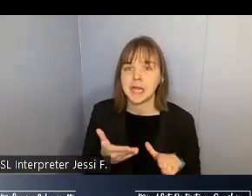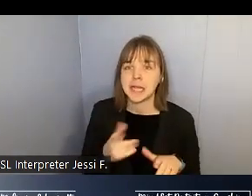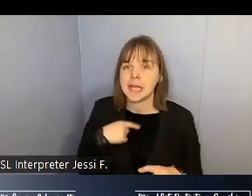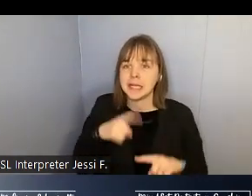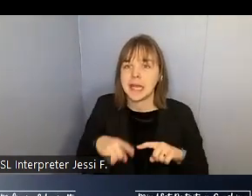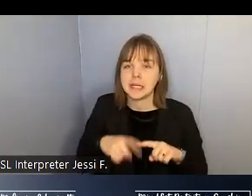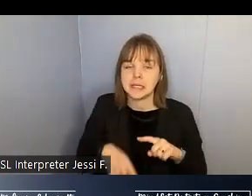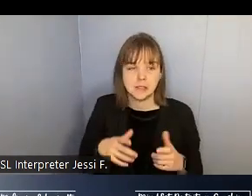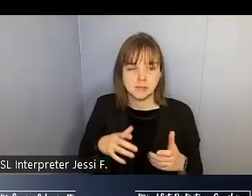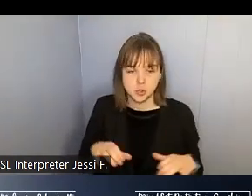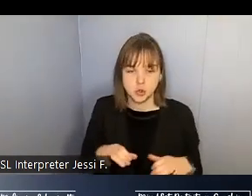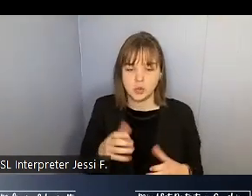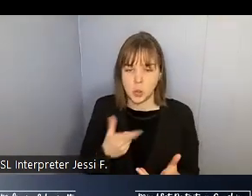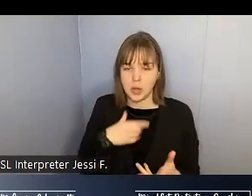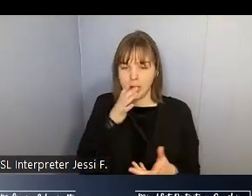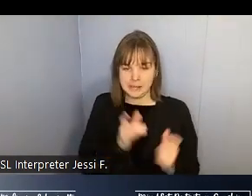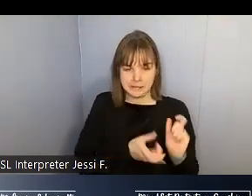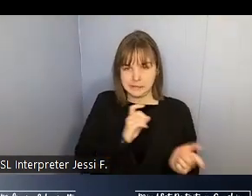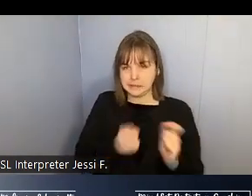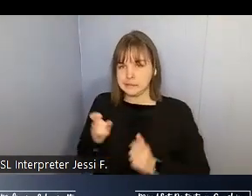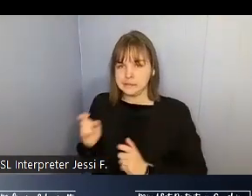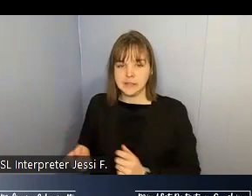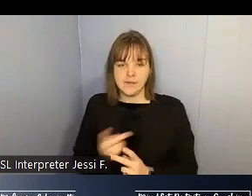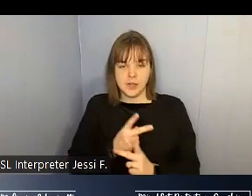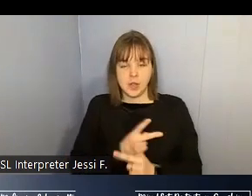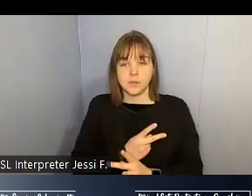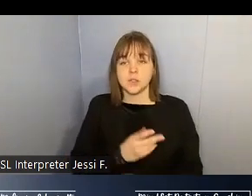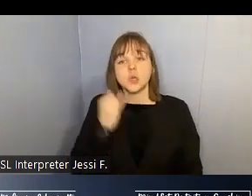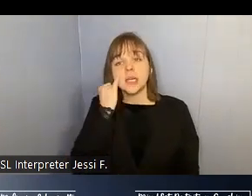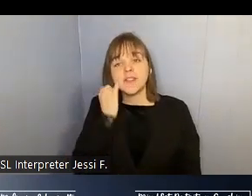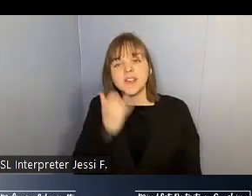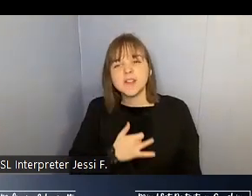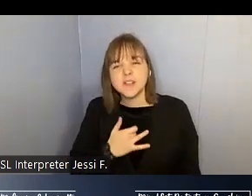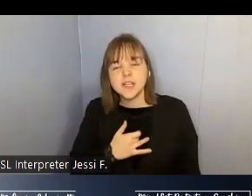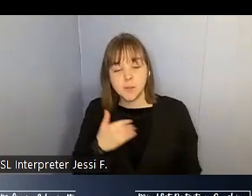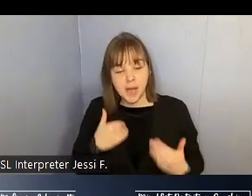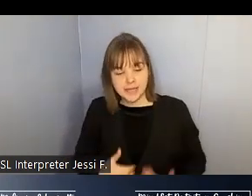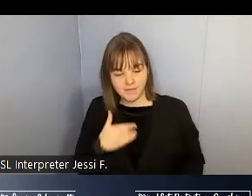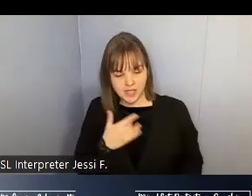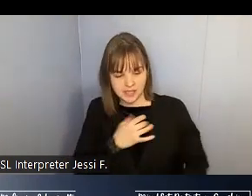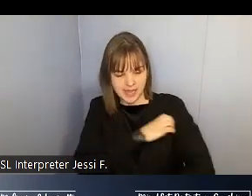that you are trying to achieve. So when it starts to sense this lack of energy, it redirects the calories it does have